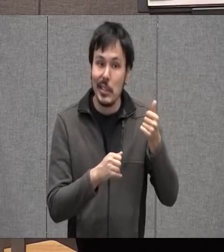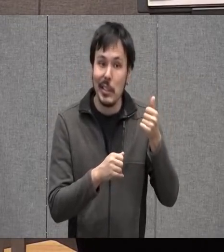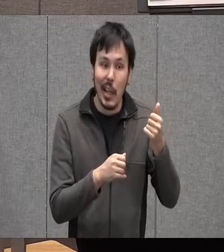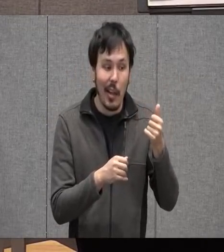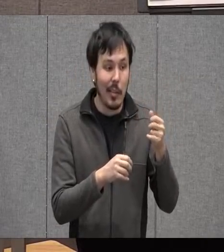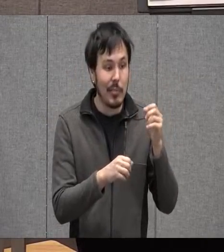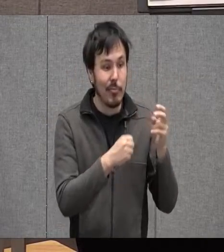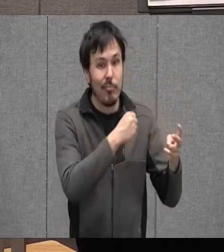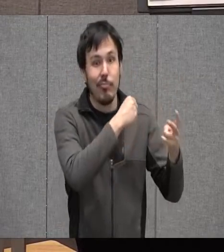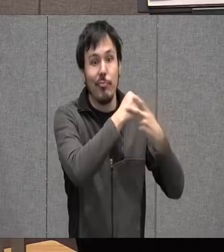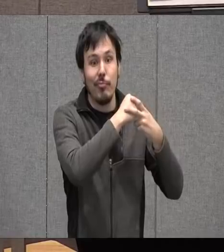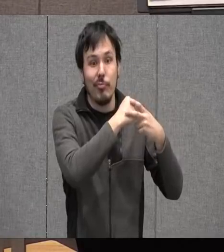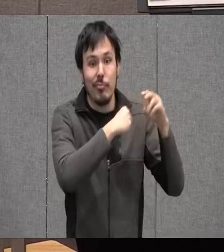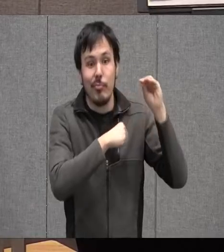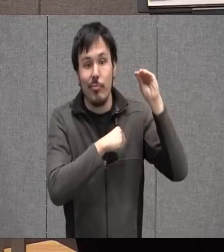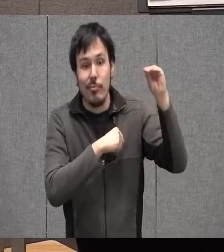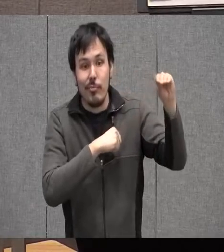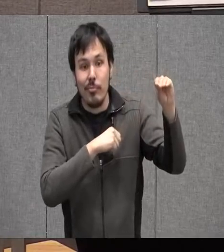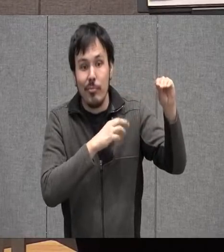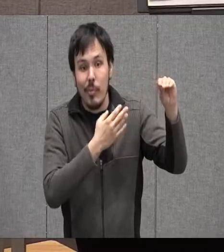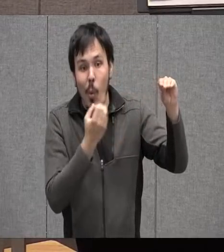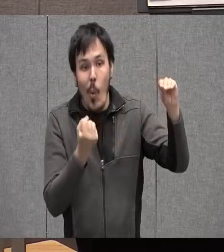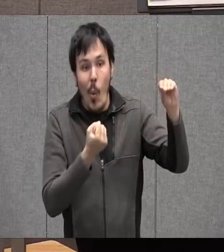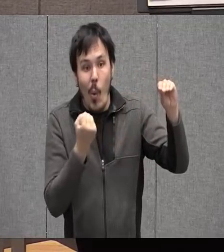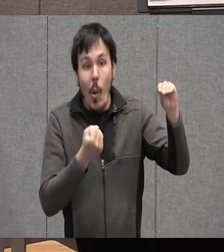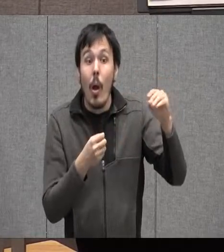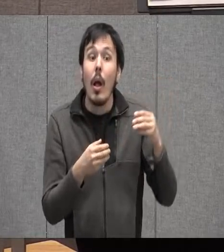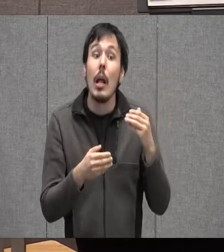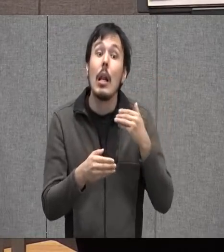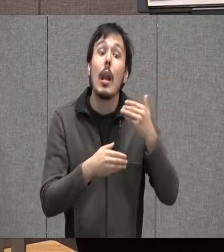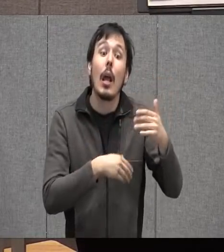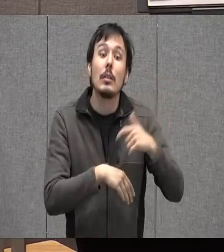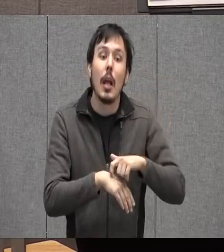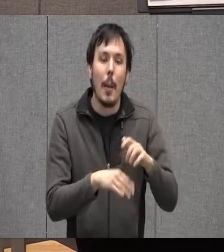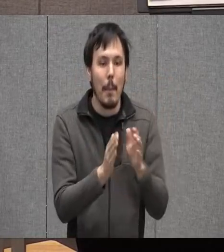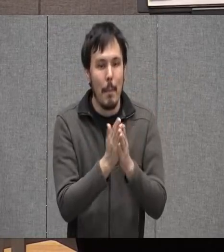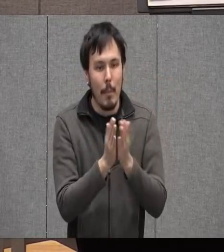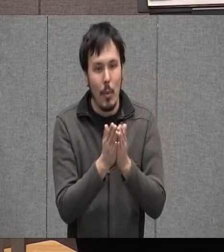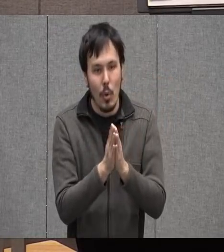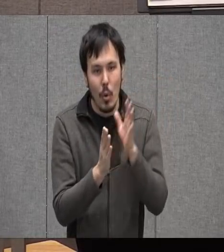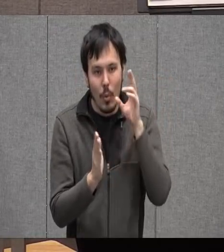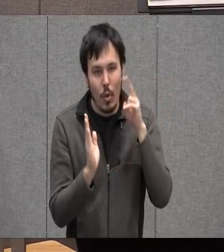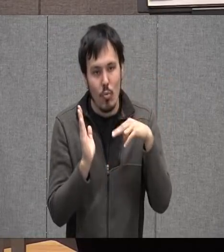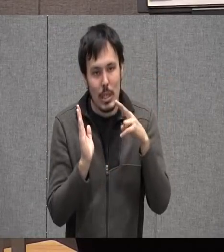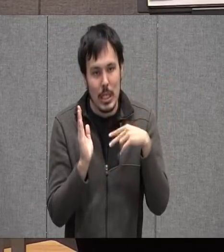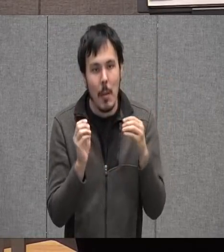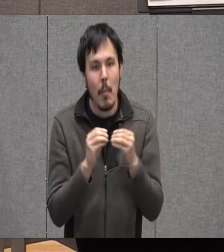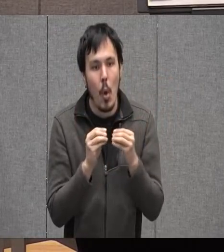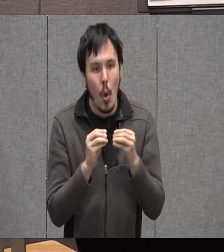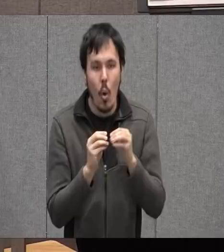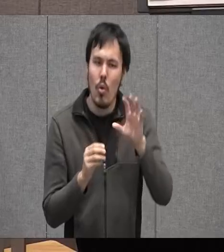When we come back next time, we'll read more of the book. We'll see how your money in the bank